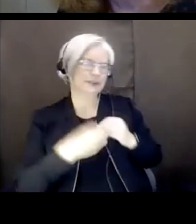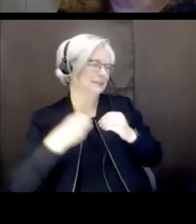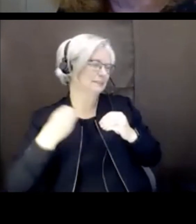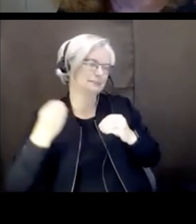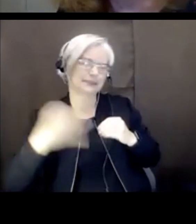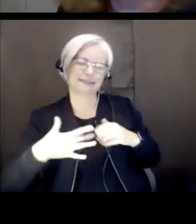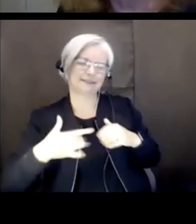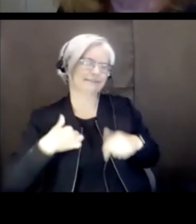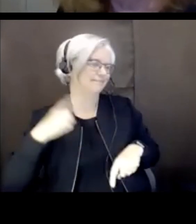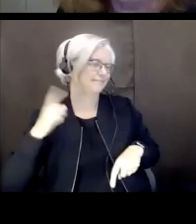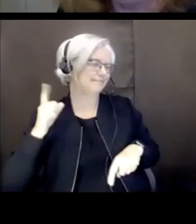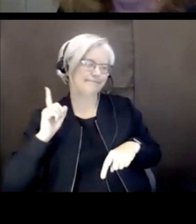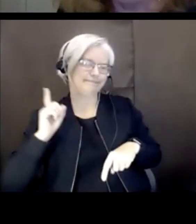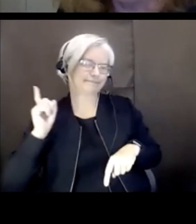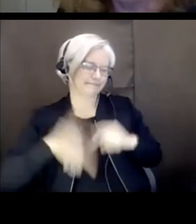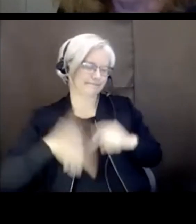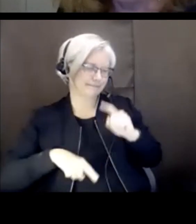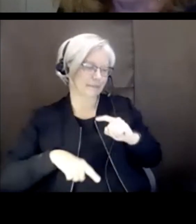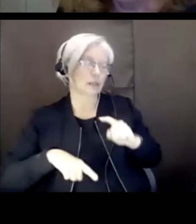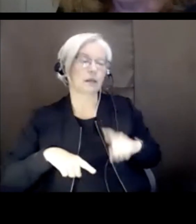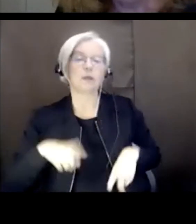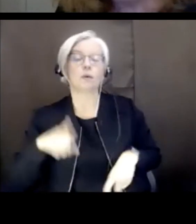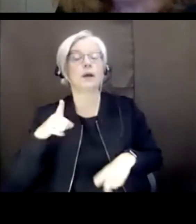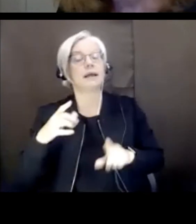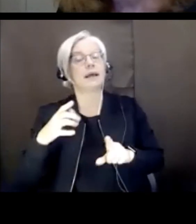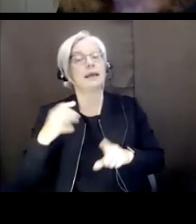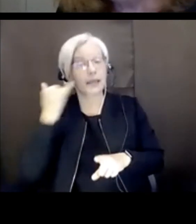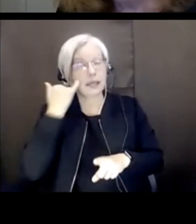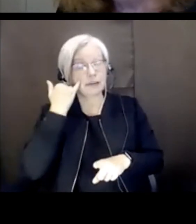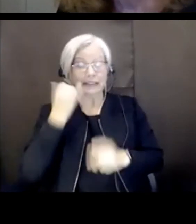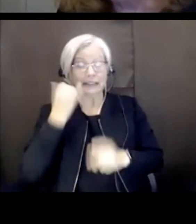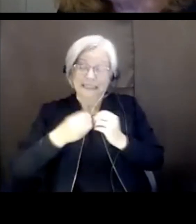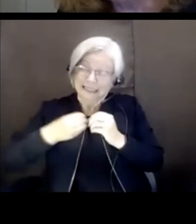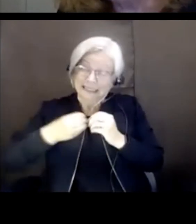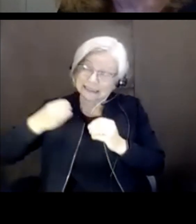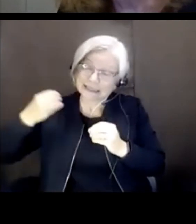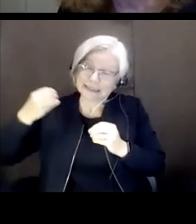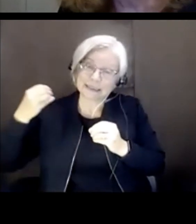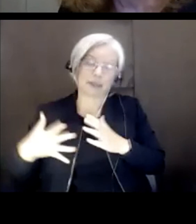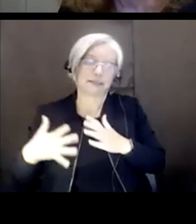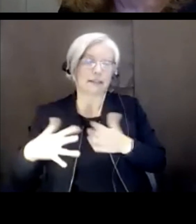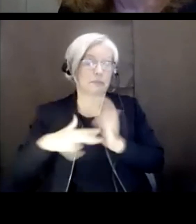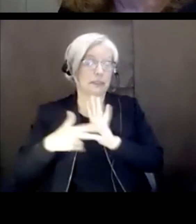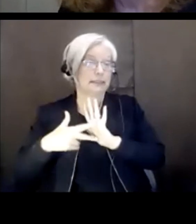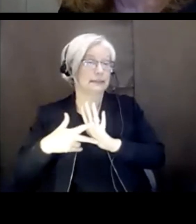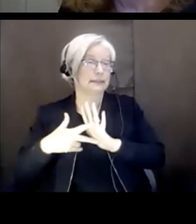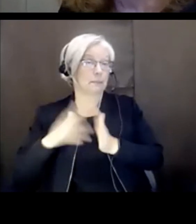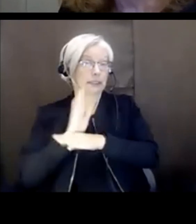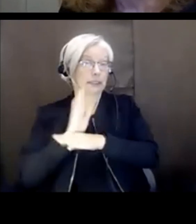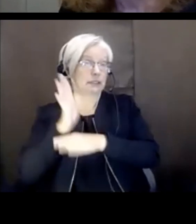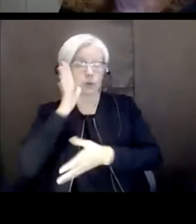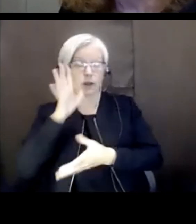BUSINESS ITSELF BECAUSE WE DON'T WANT TO PUT TOO LOW OF A PRICE ON SOMEONE'S HUMAN RIGHTS.